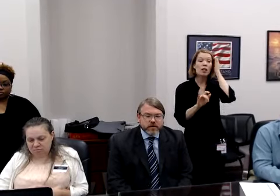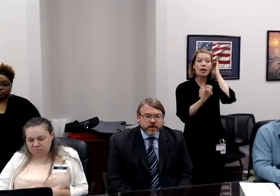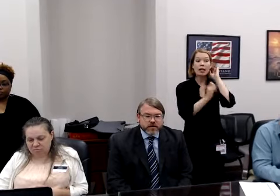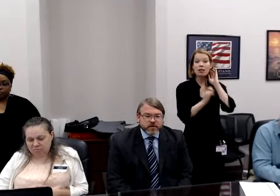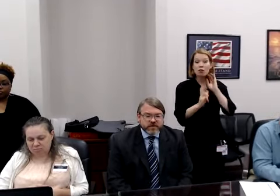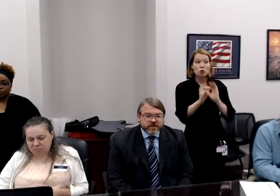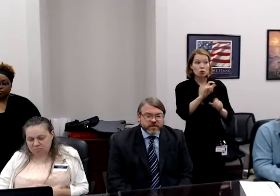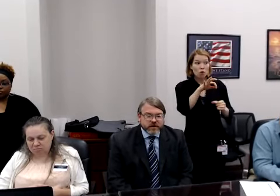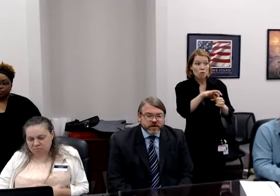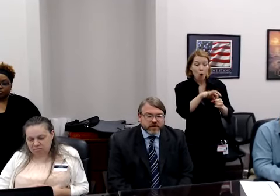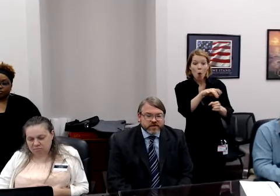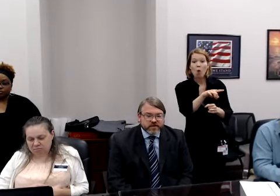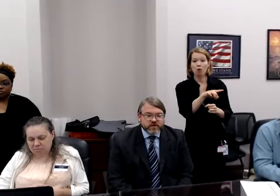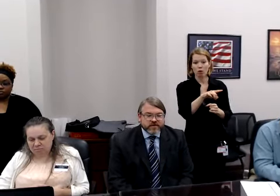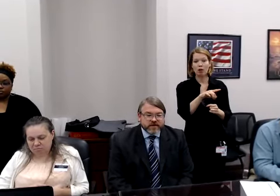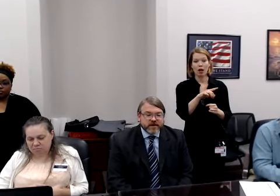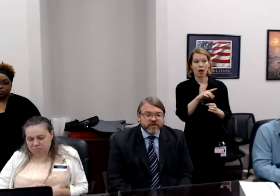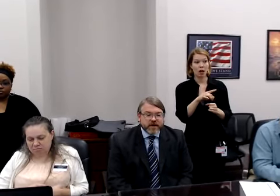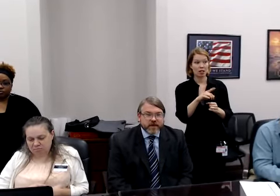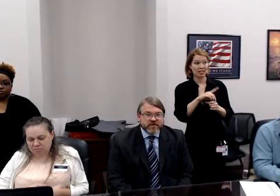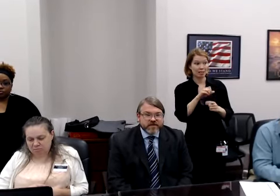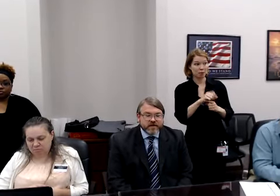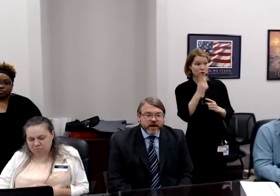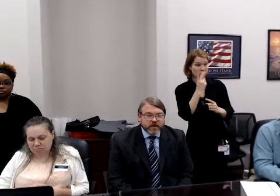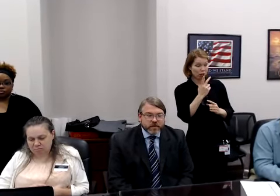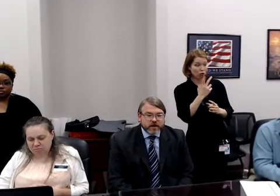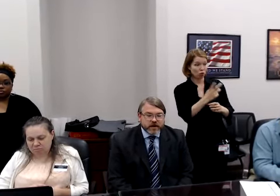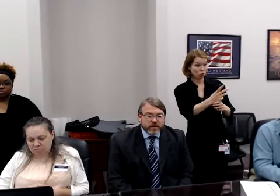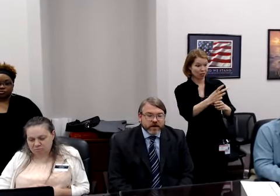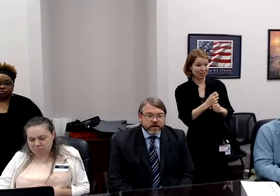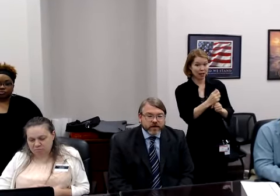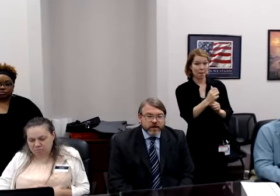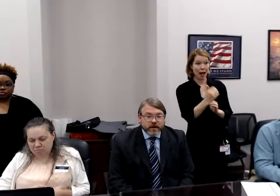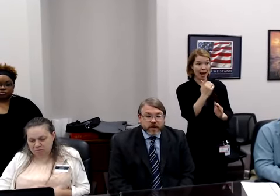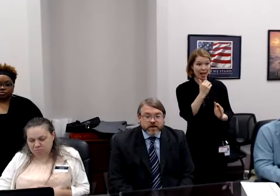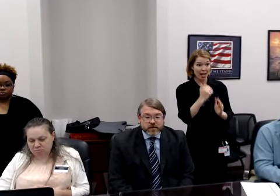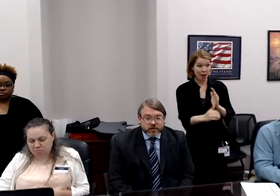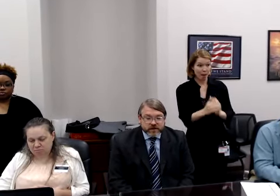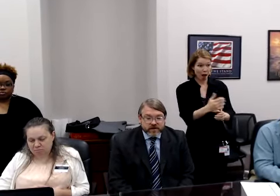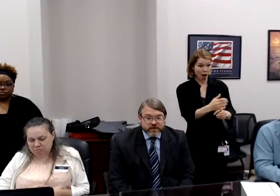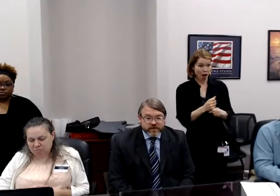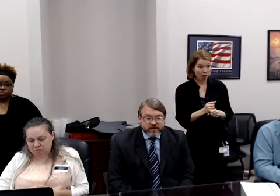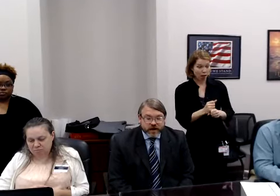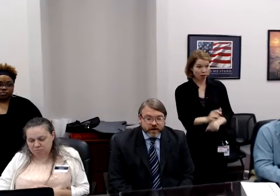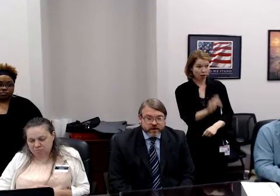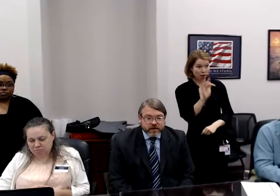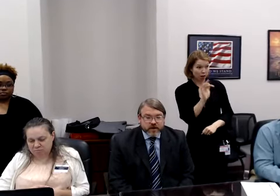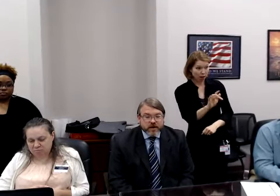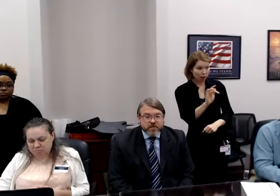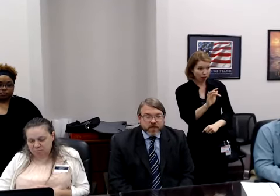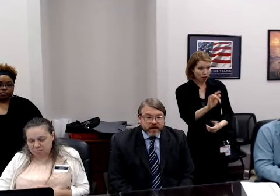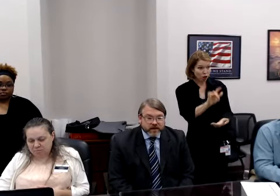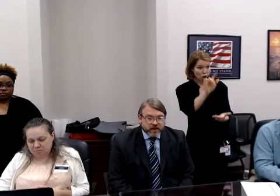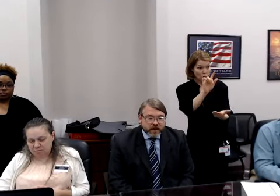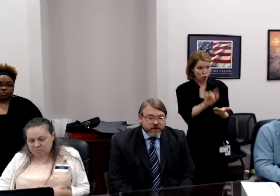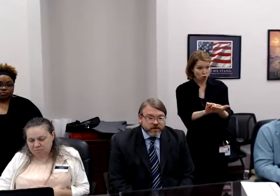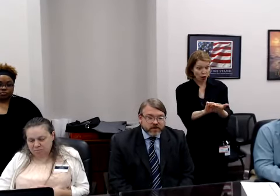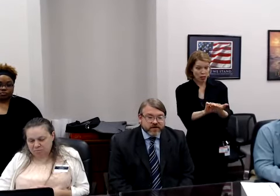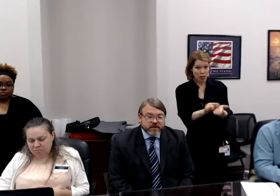or other print disabilities to receive their absentee ballot by email and then print, sign, and mail in the ballot using